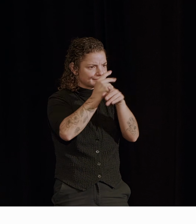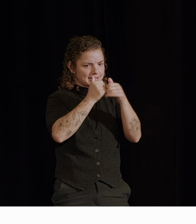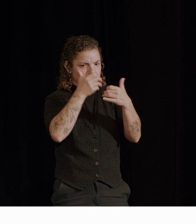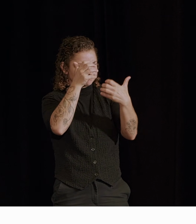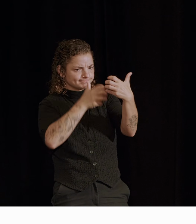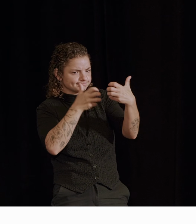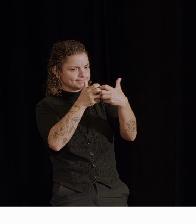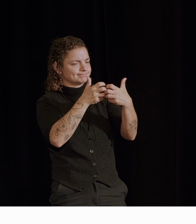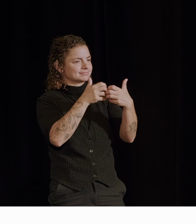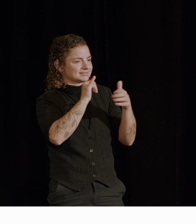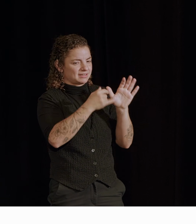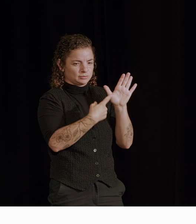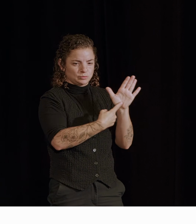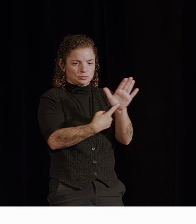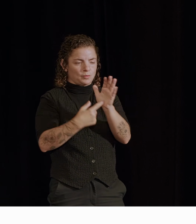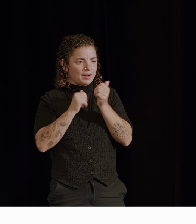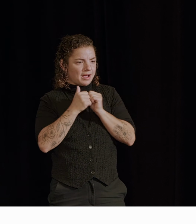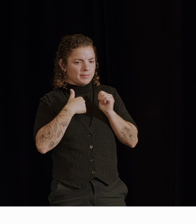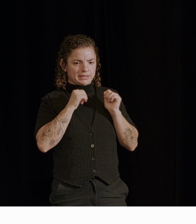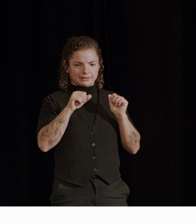The statistic from the World Health Organization